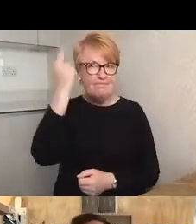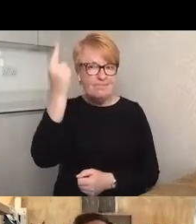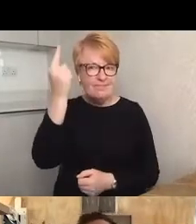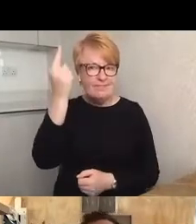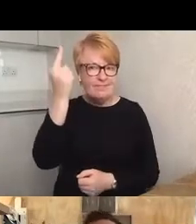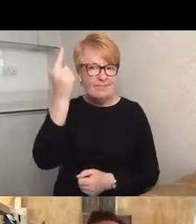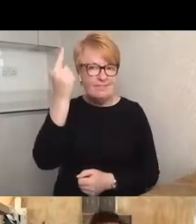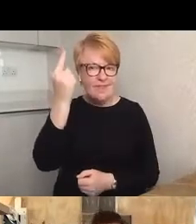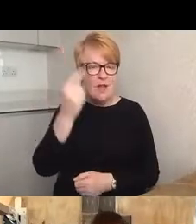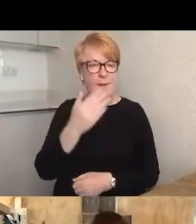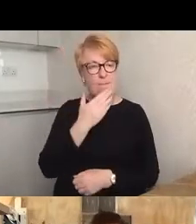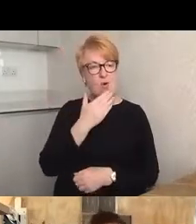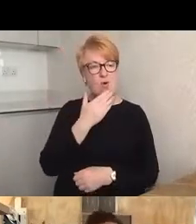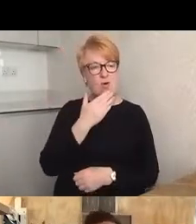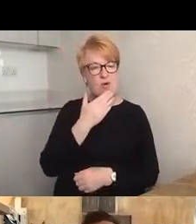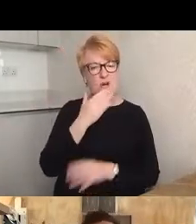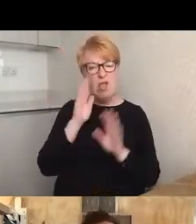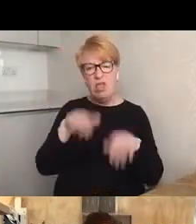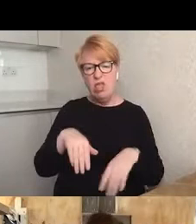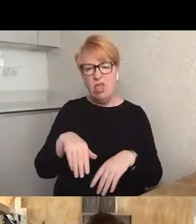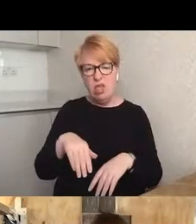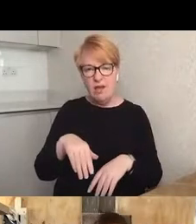for people not to be productive, for people to show care,